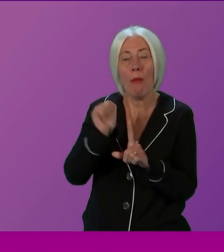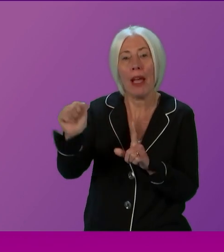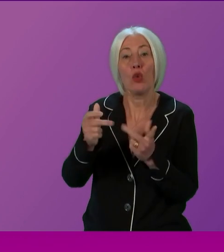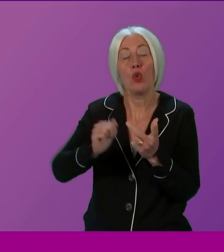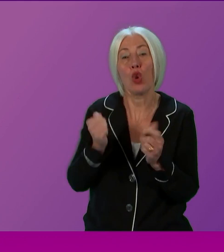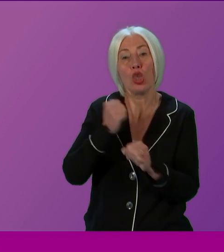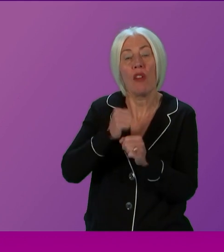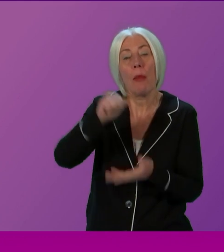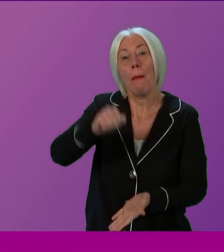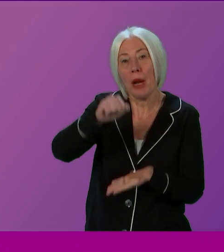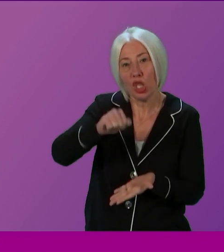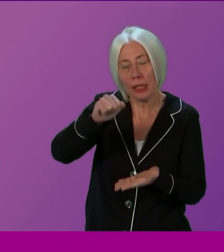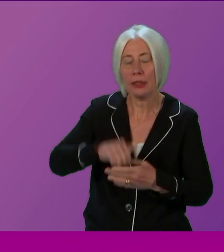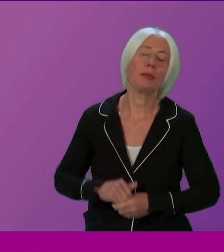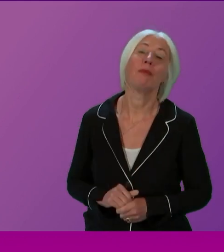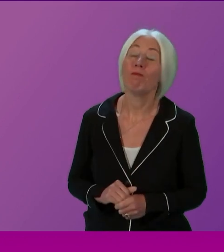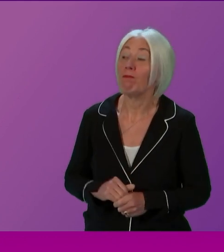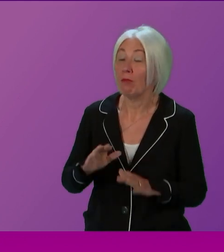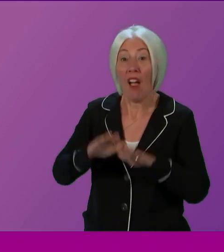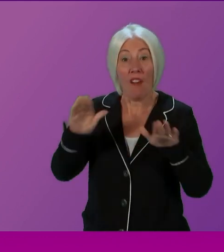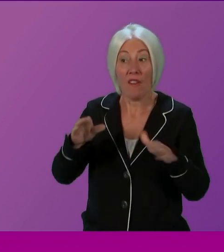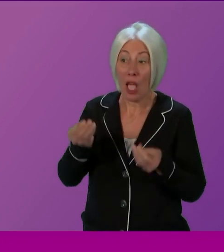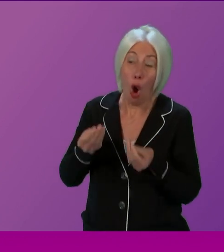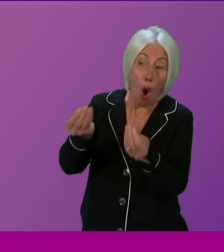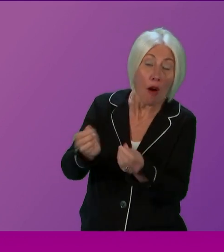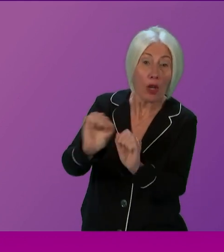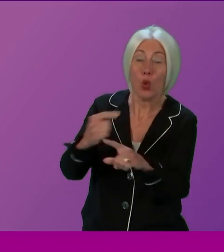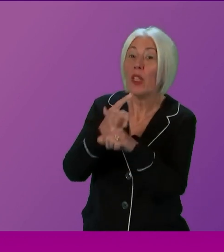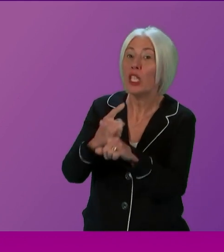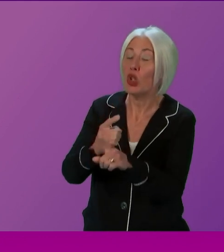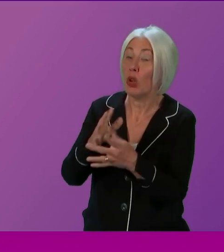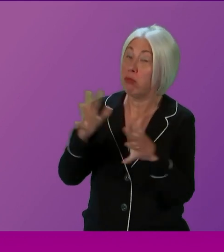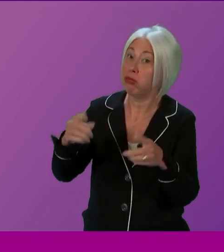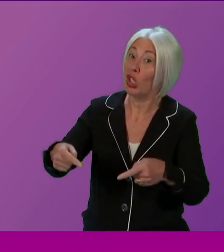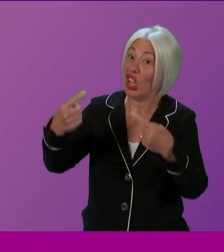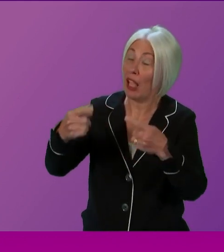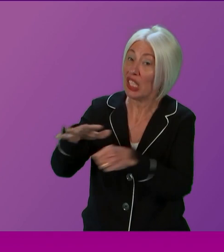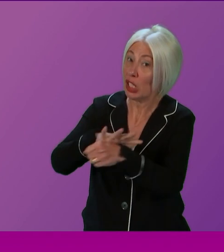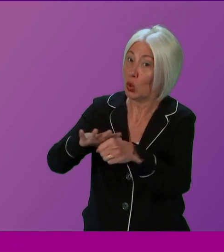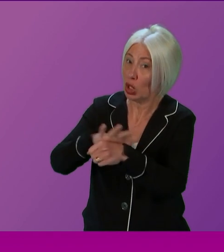This is a very fair offer for teachers in very challenging circumstances. It represents